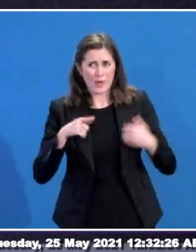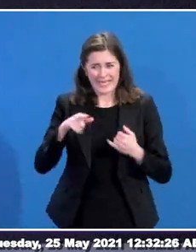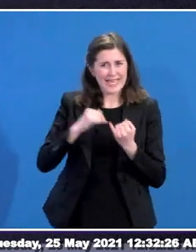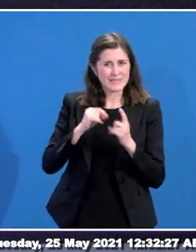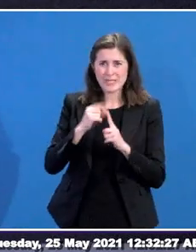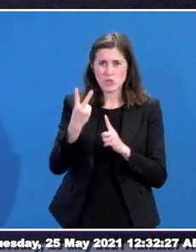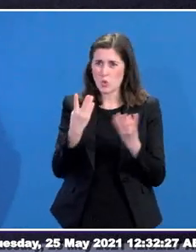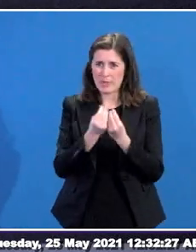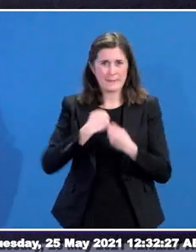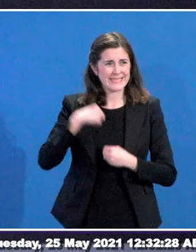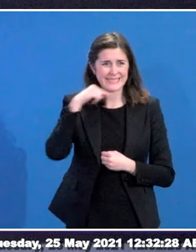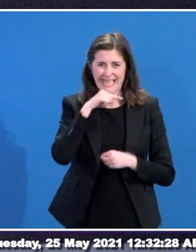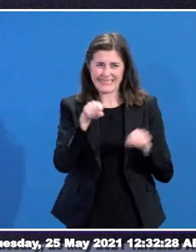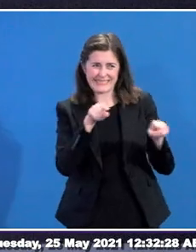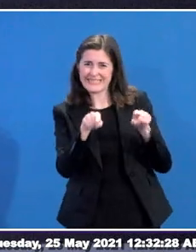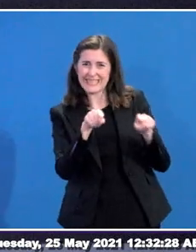he was a bit uncomfortable with him.